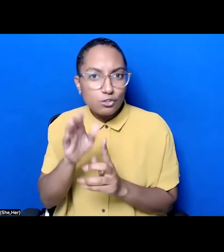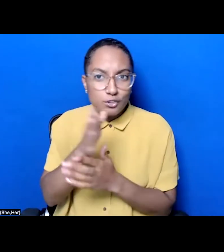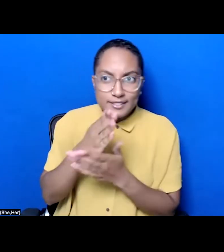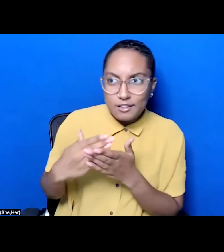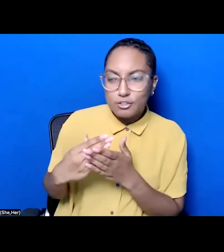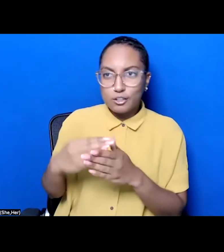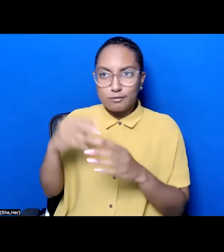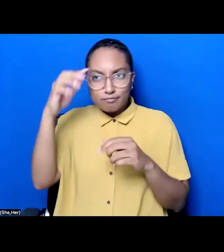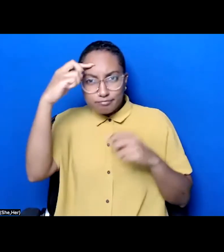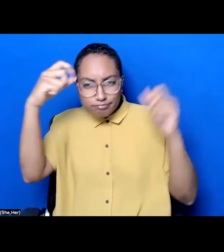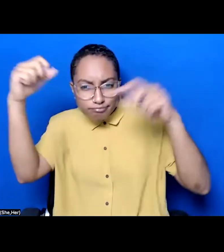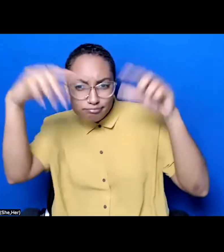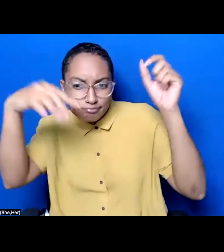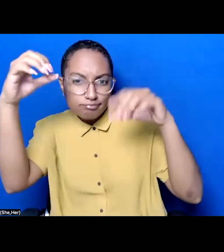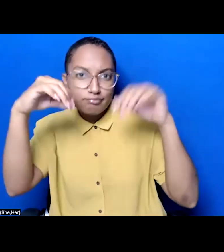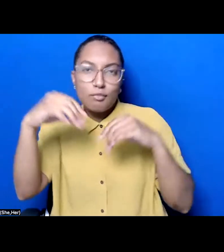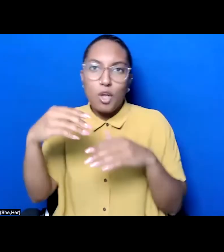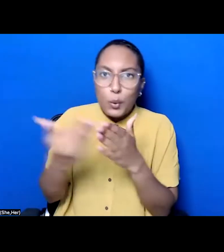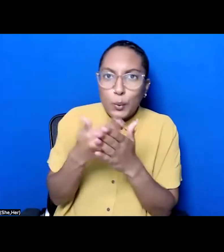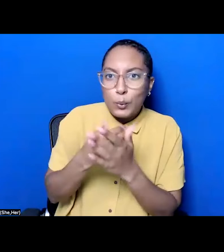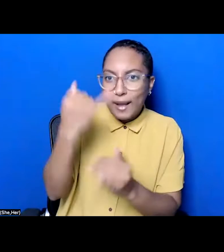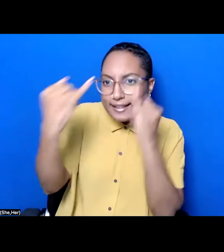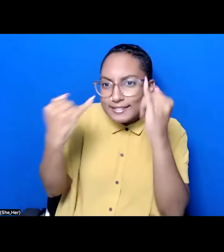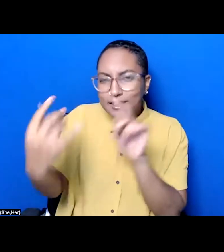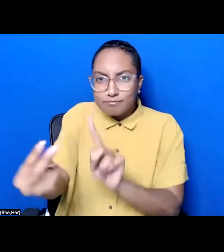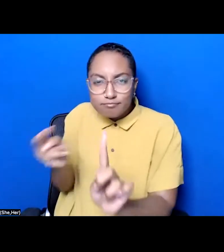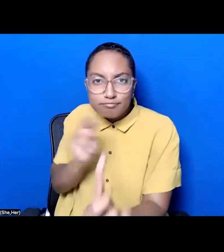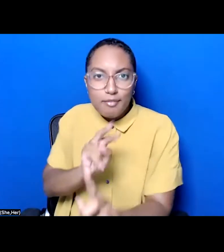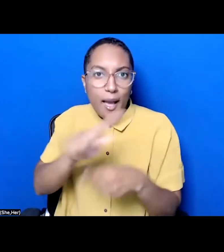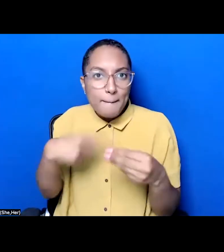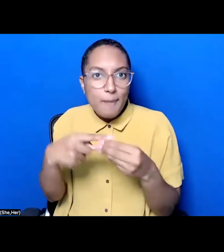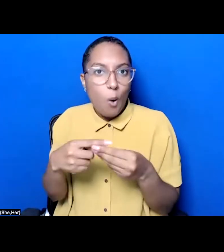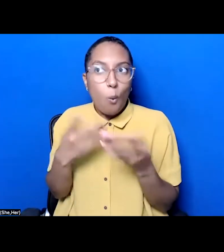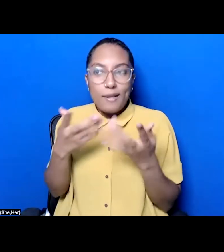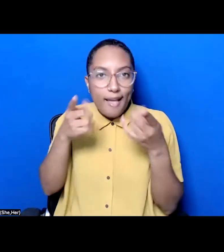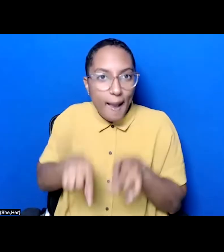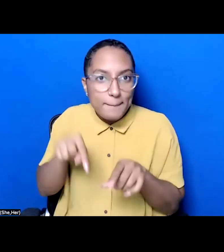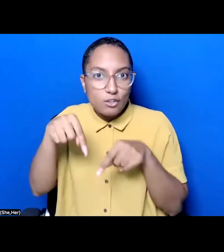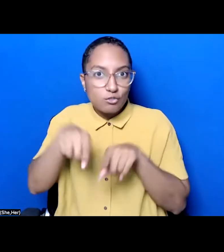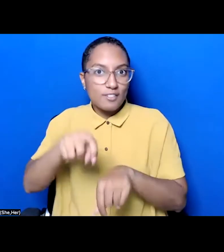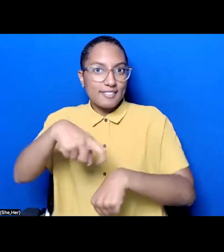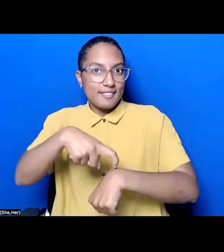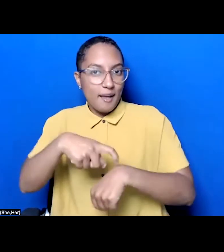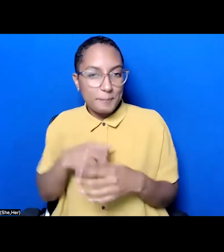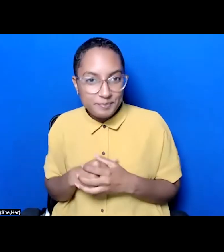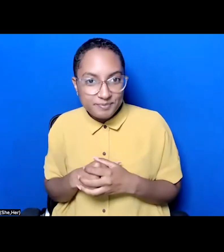the pressing issues of our time, and, in many cases, disrupting age-old formulas for what we